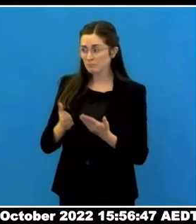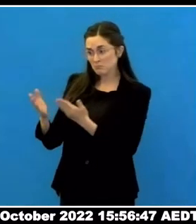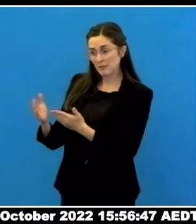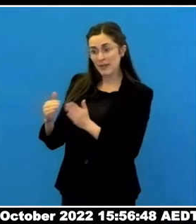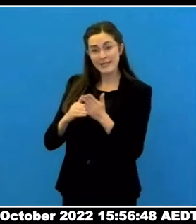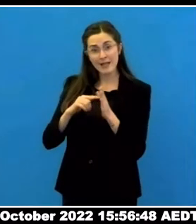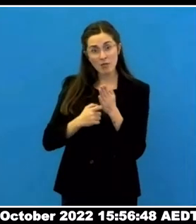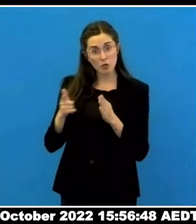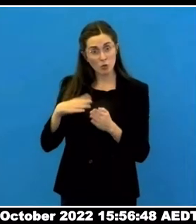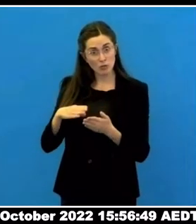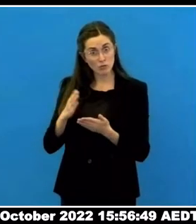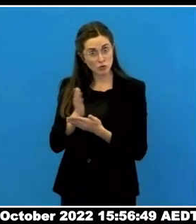And then I will ask Muzhgan.